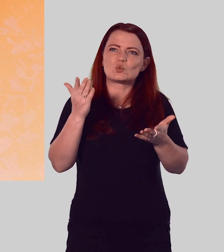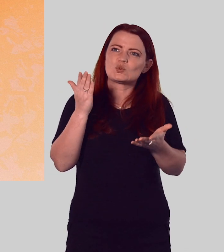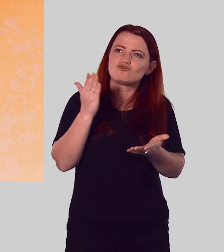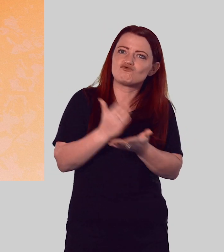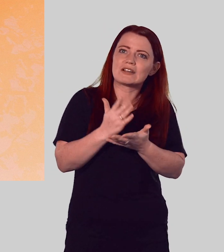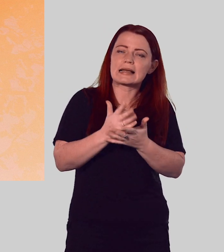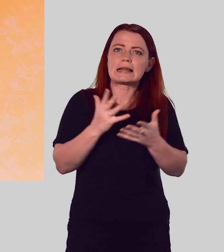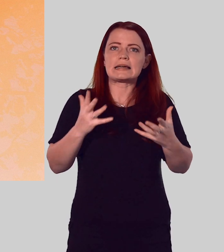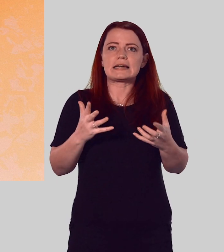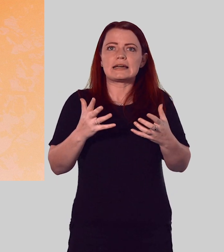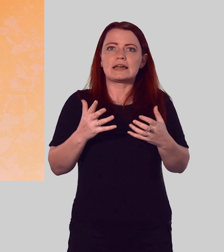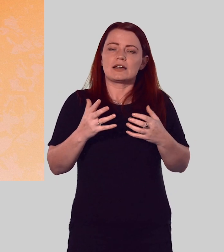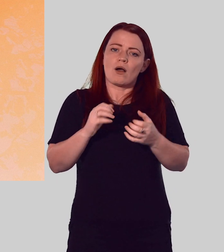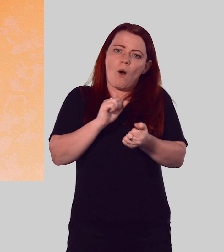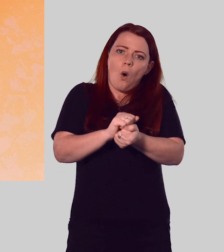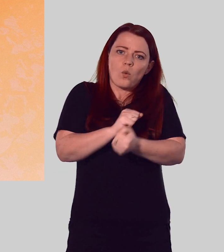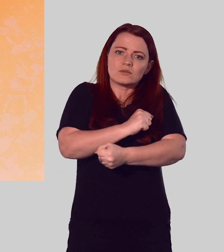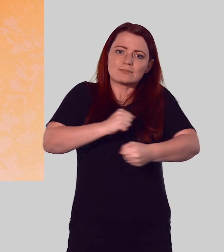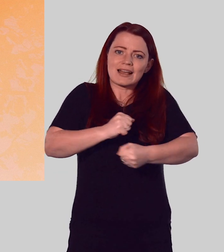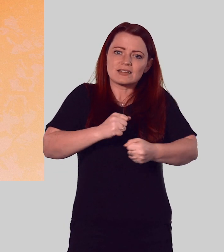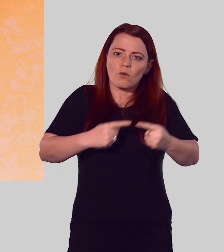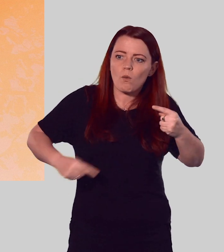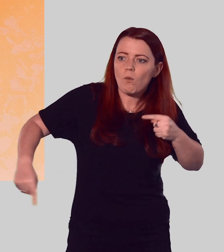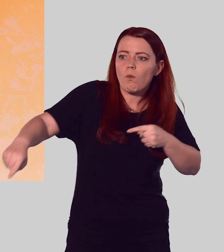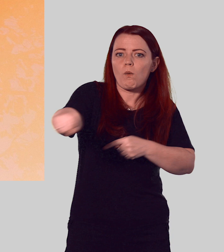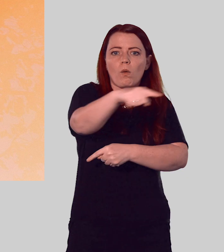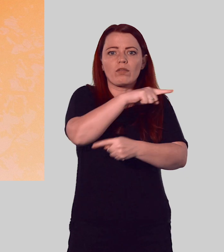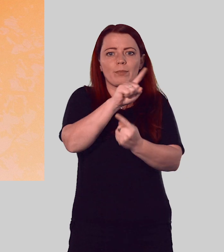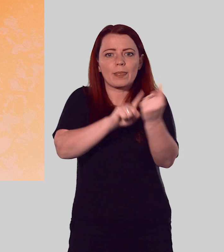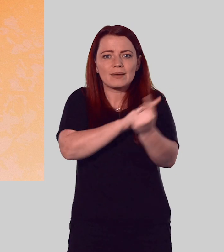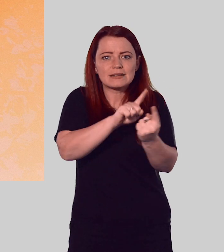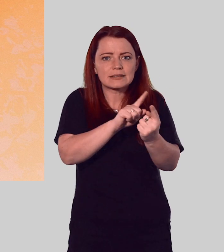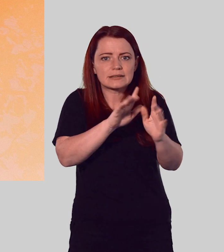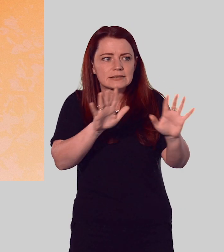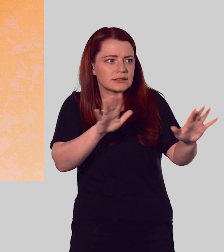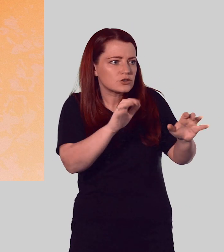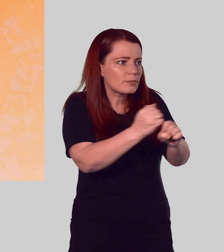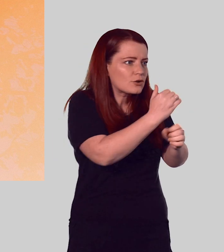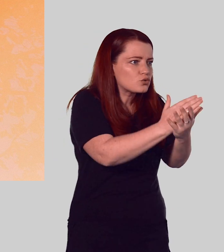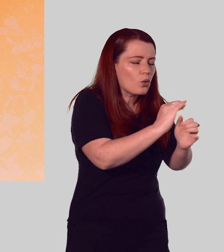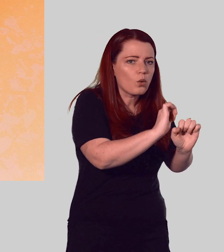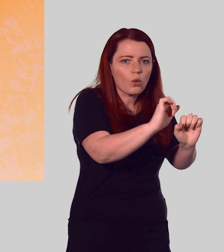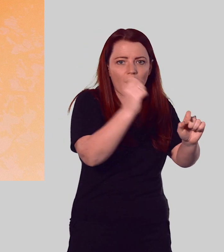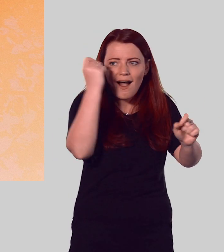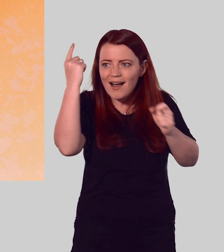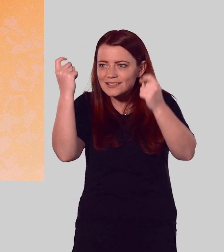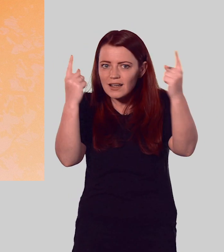hold space for all of them in the meetings to ensure that the idea is clear,